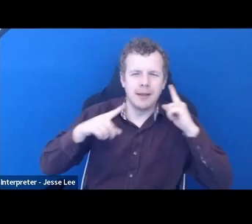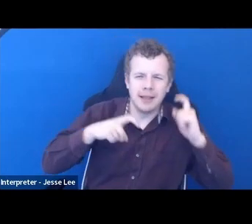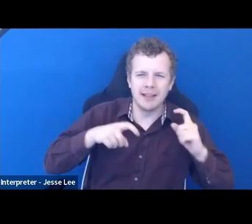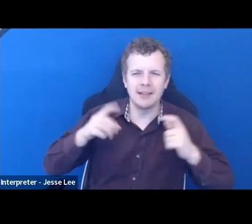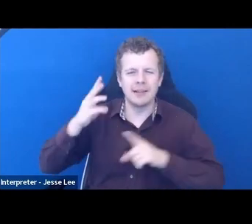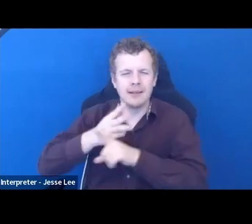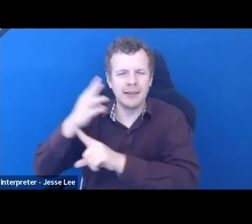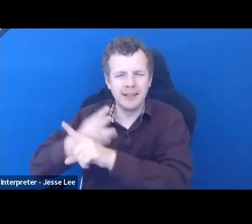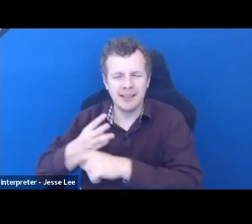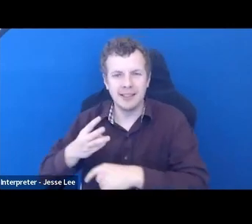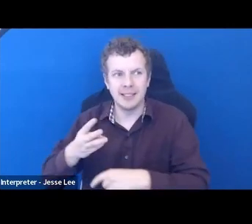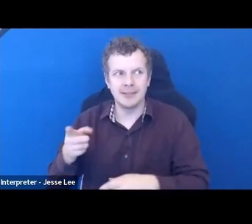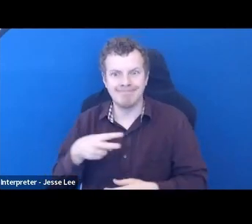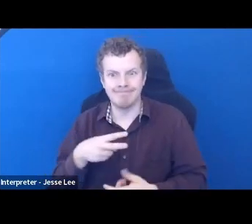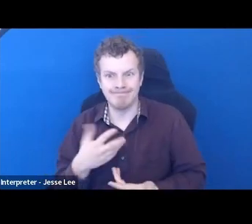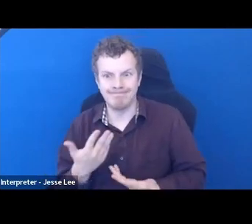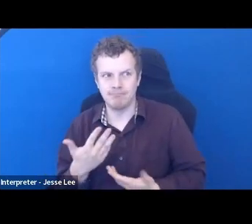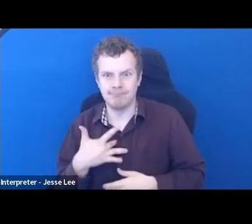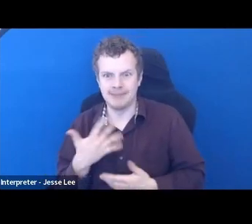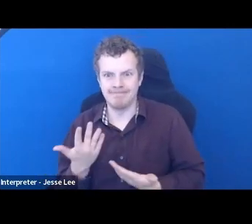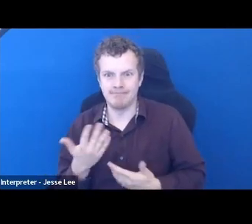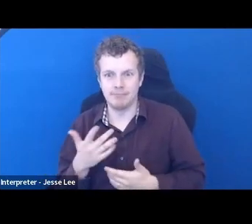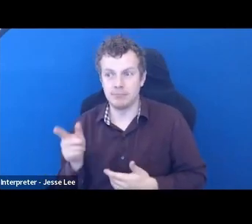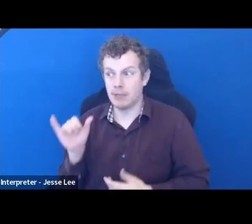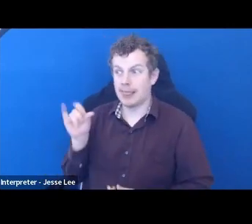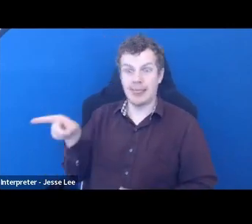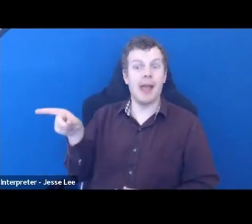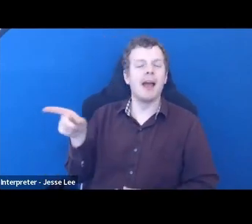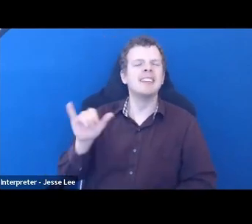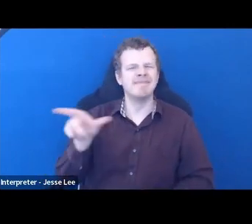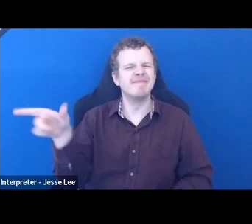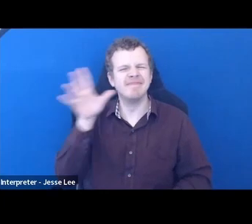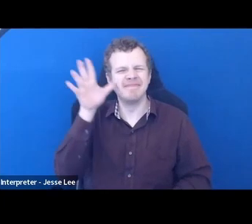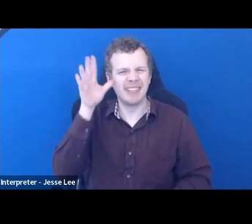So for that parent they felt that management plan is not enough. I need more.